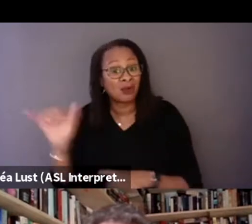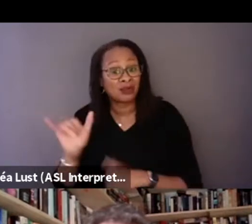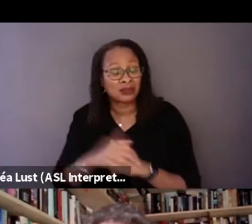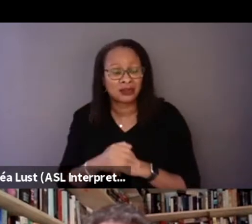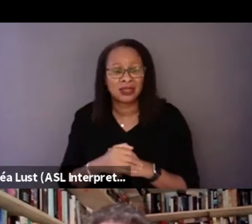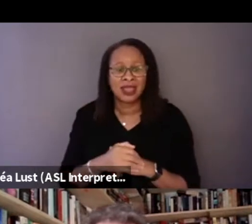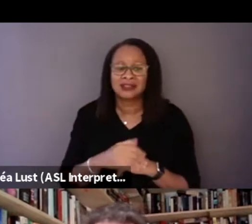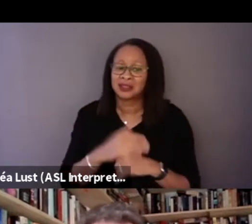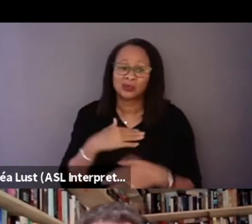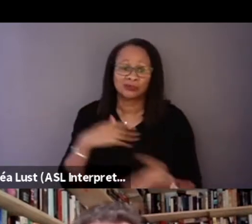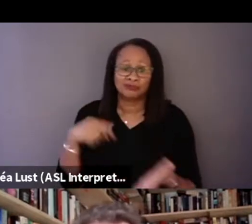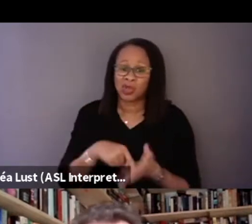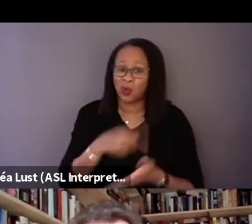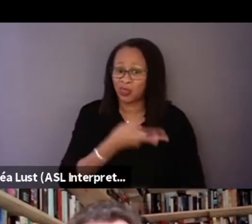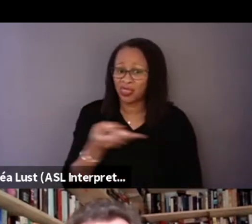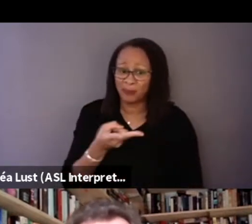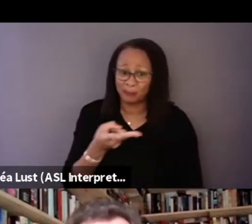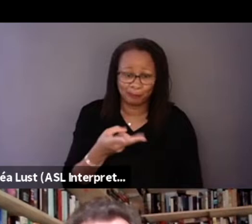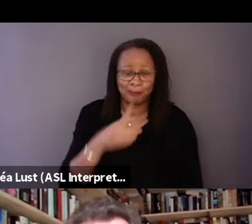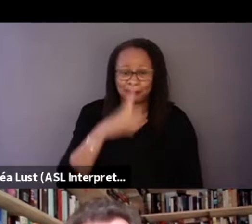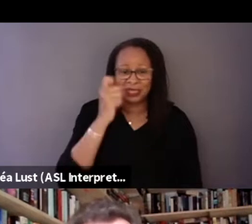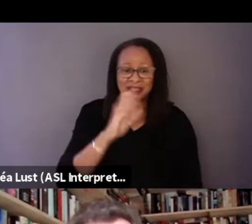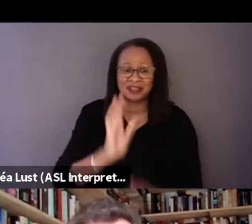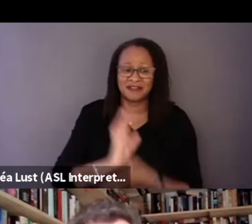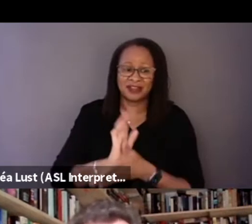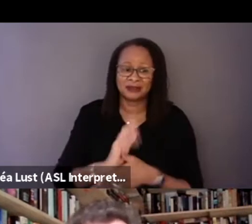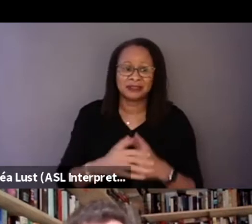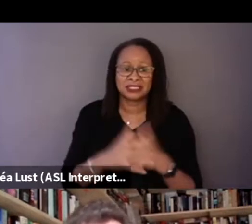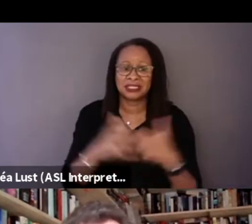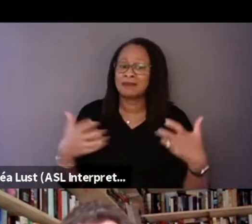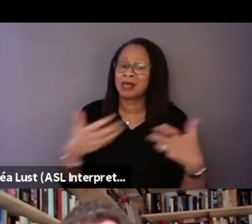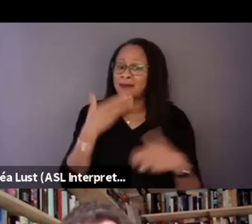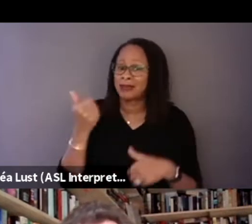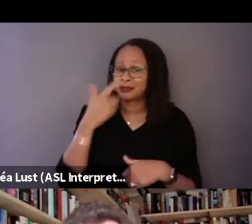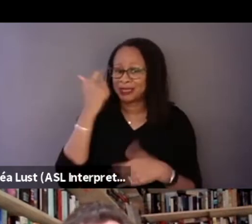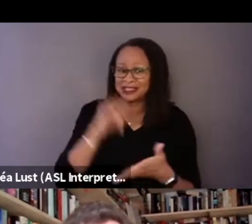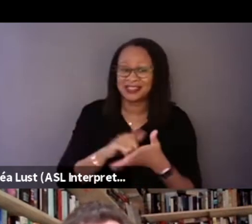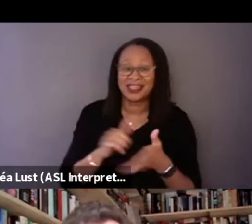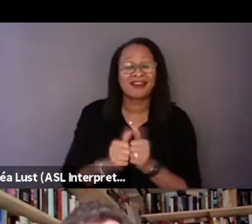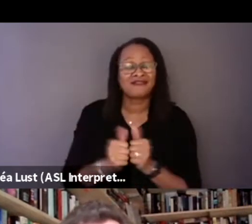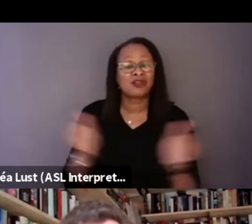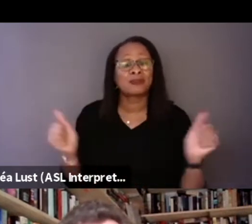because the film is a much better one because of that vulnerability.